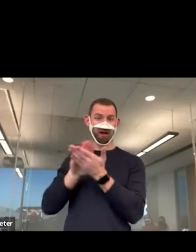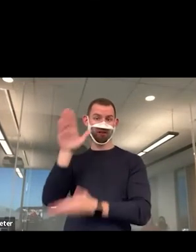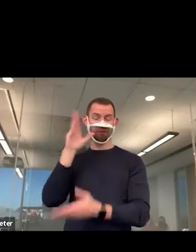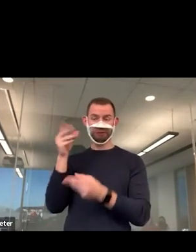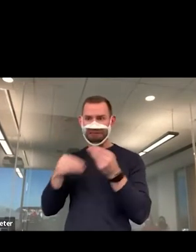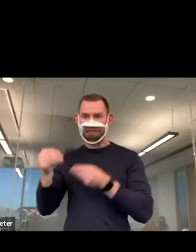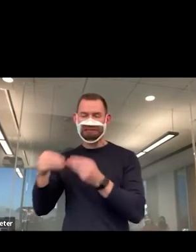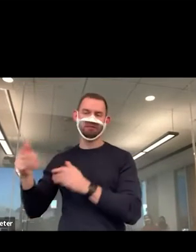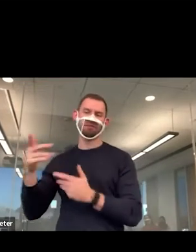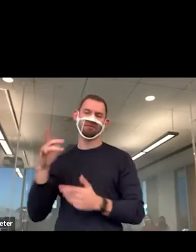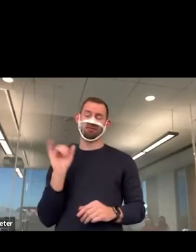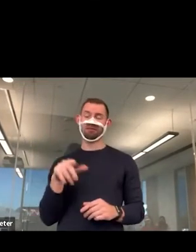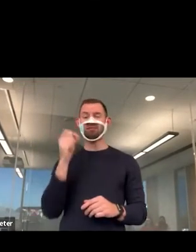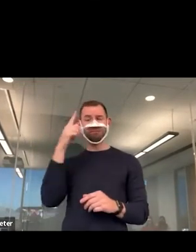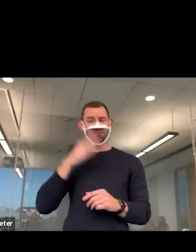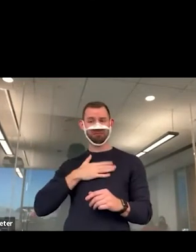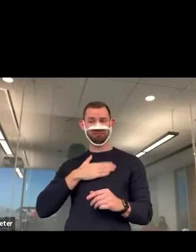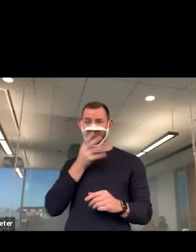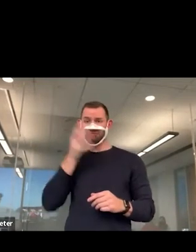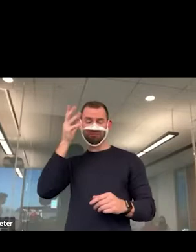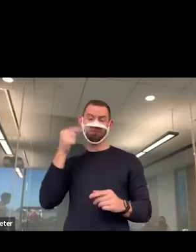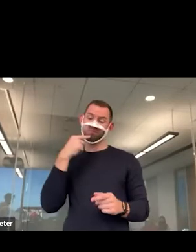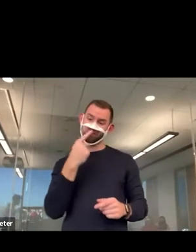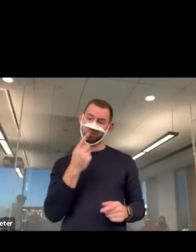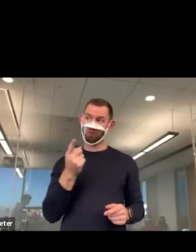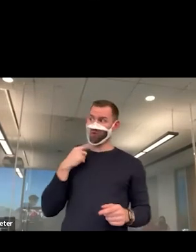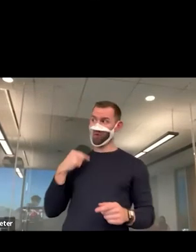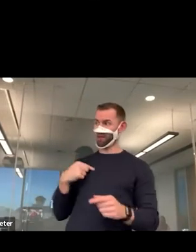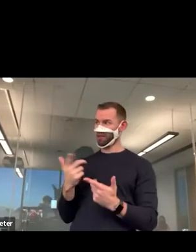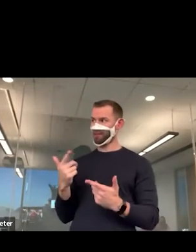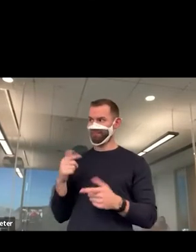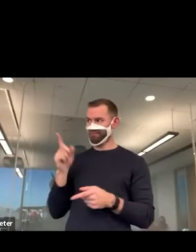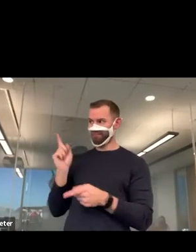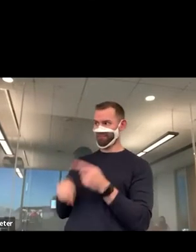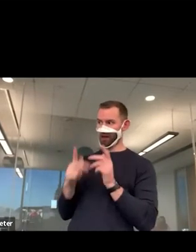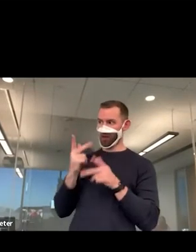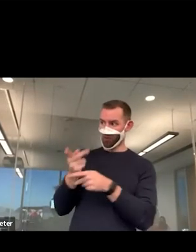not encourage you as a matter of fact they told you you couldn't take loans to go to college